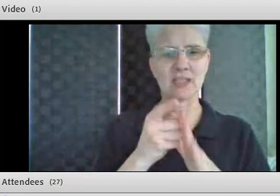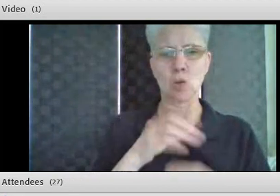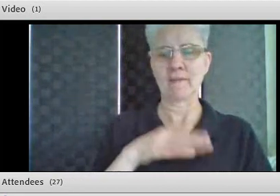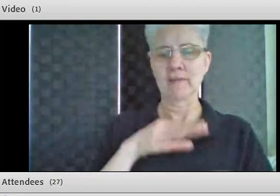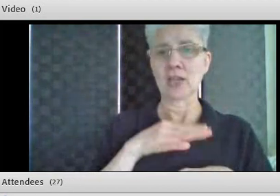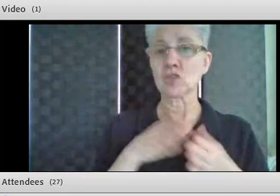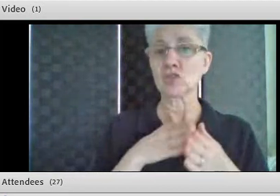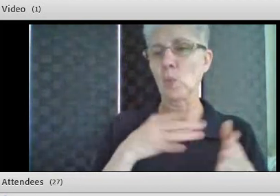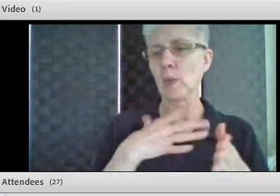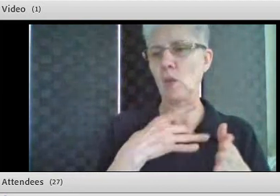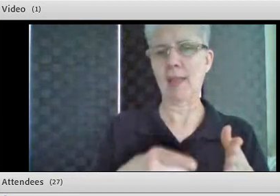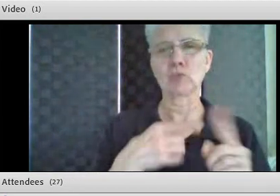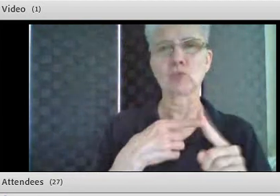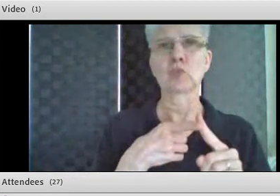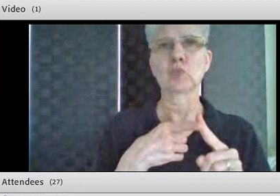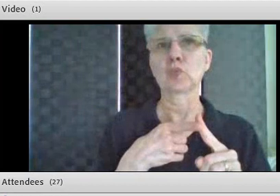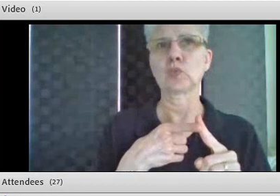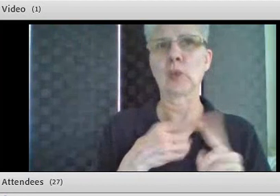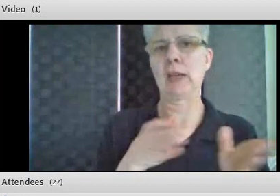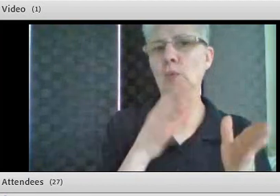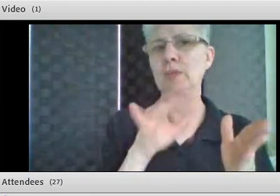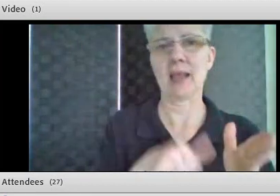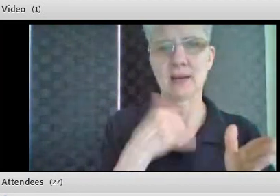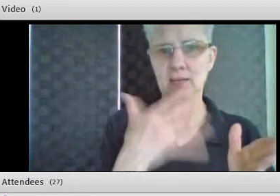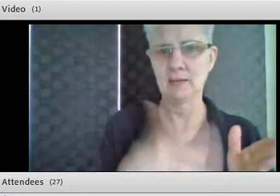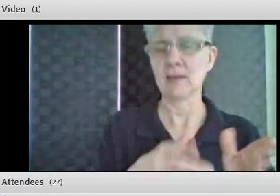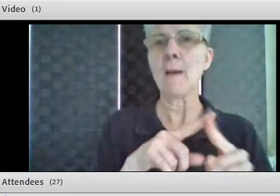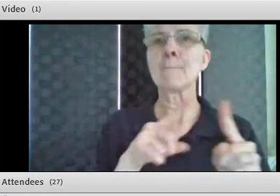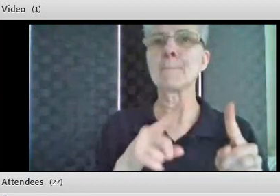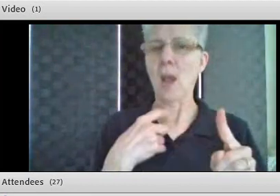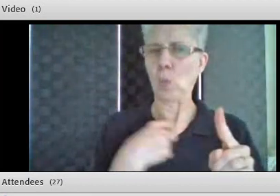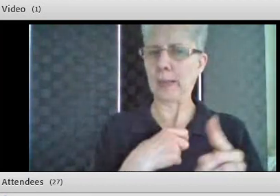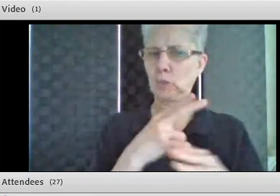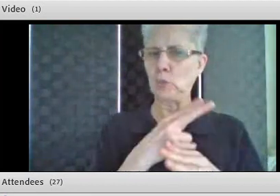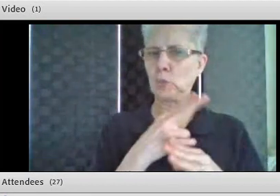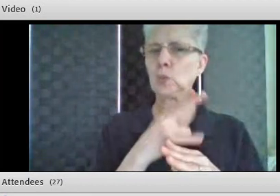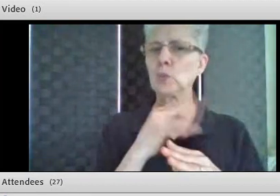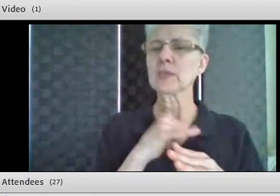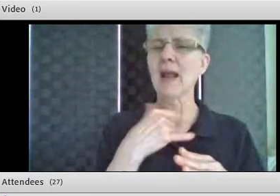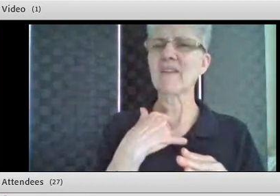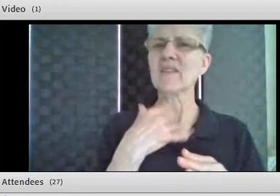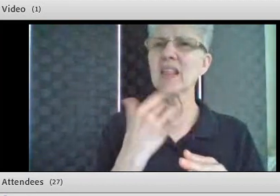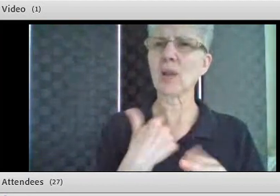Ryan: And one of the things Hilary mentioned about the instant gratification, you know, we absolutely live in a culture of instant gratification,